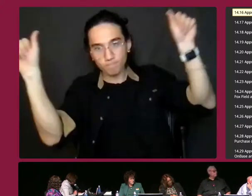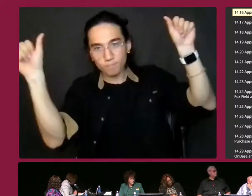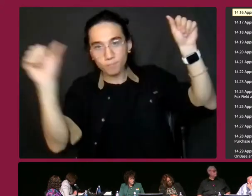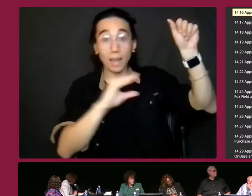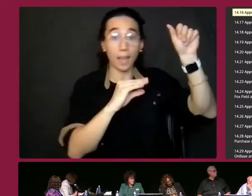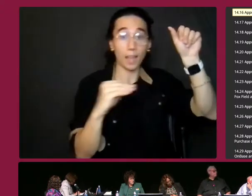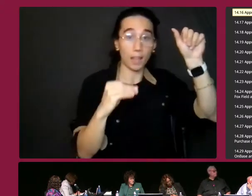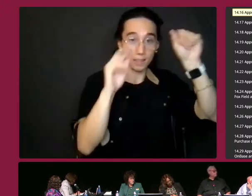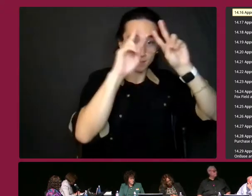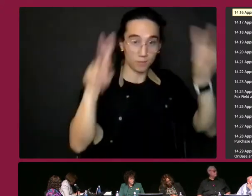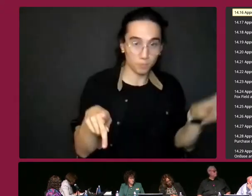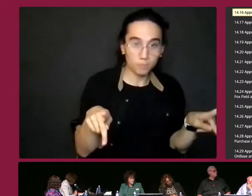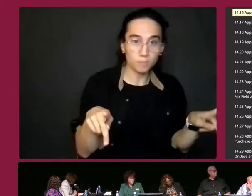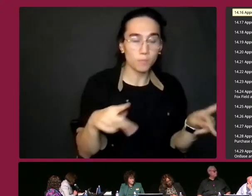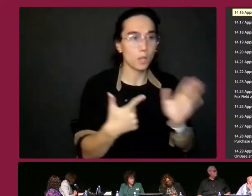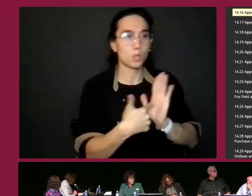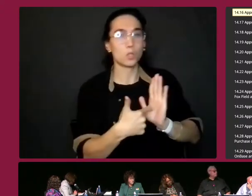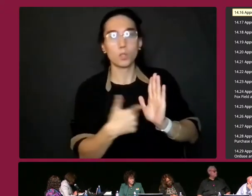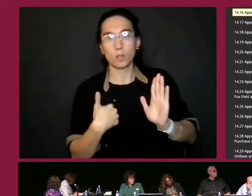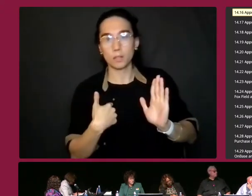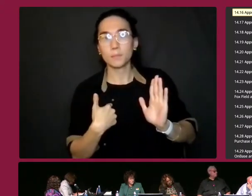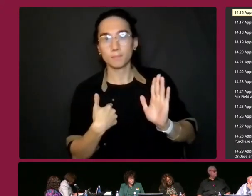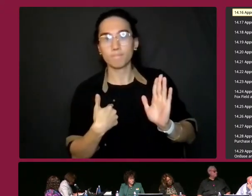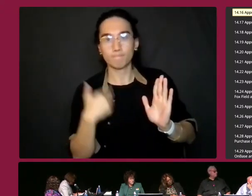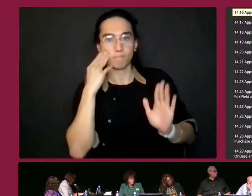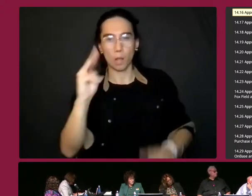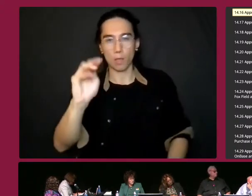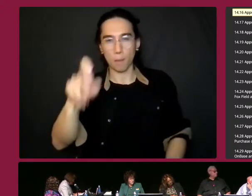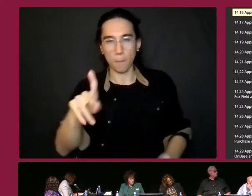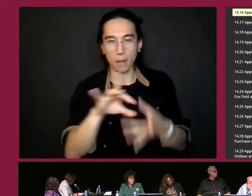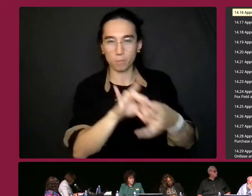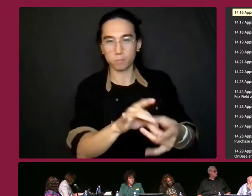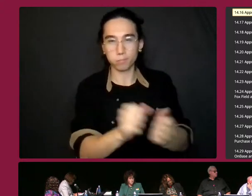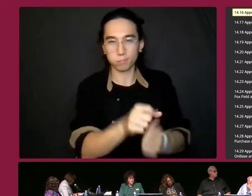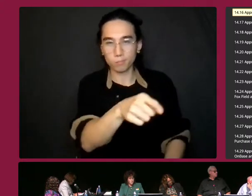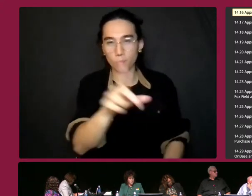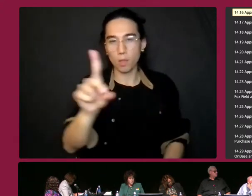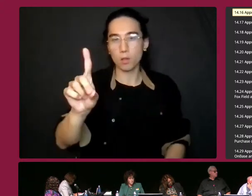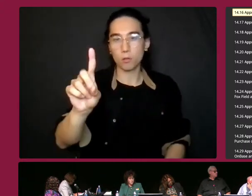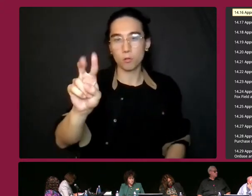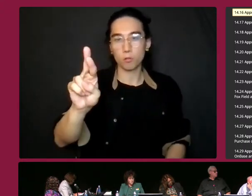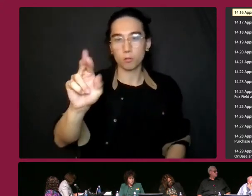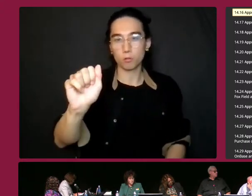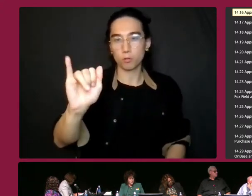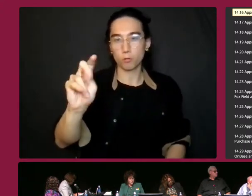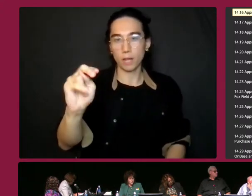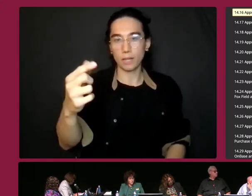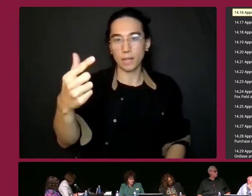for showing me the, the maps on this and discussing with me, uh, the project.